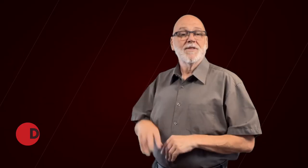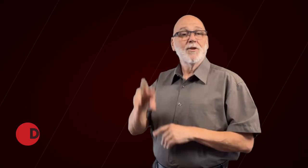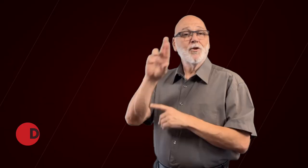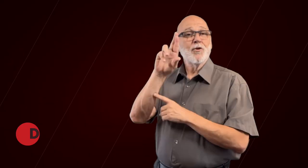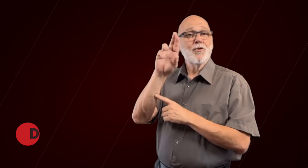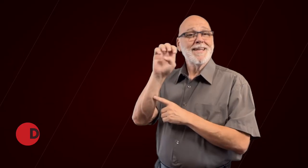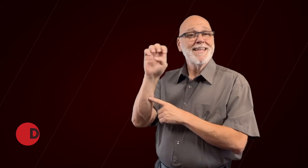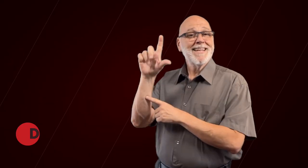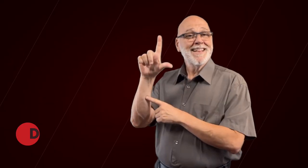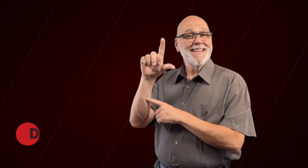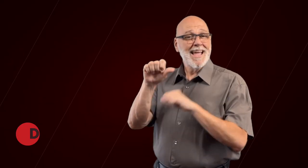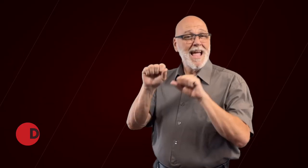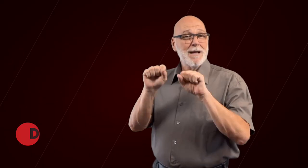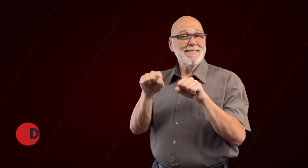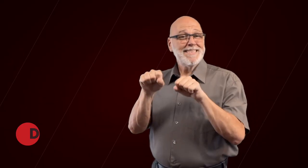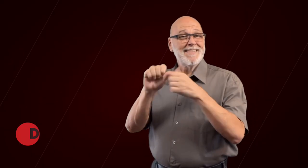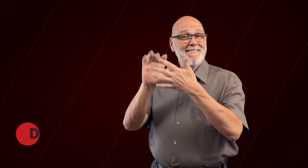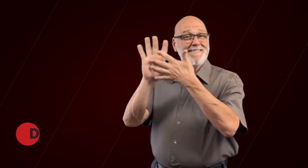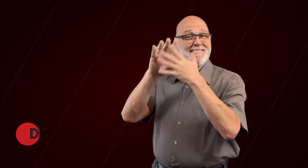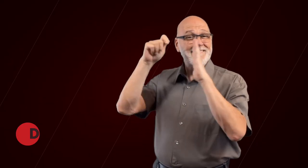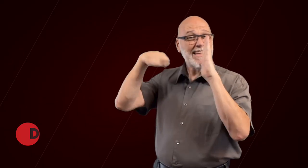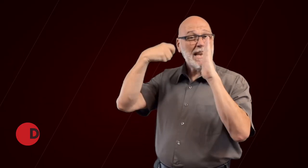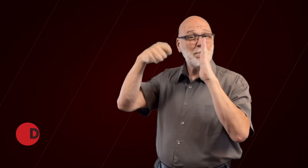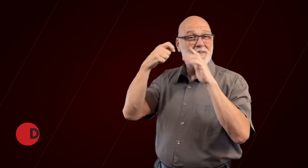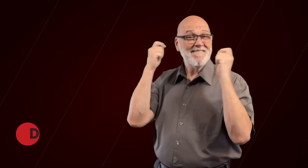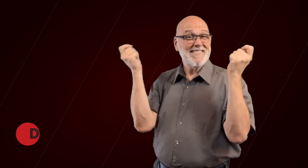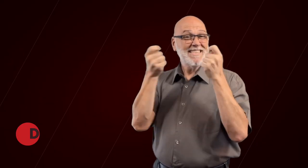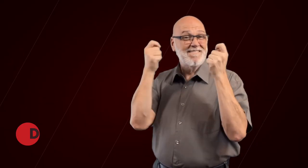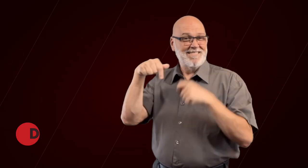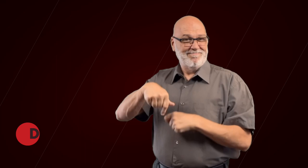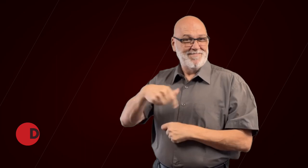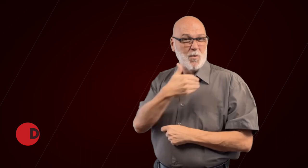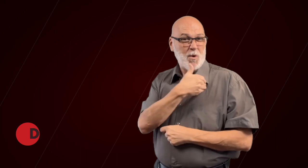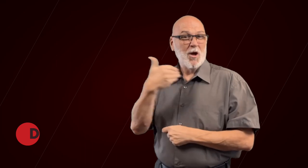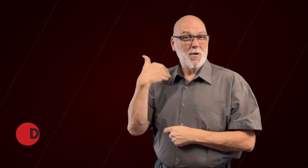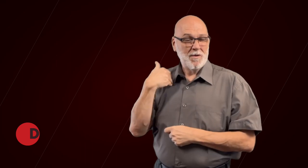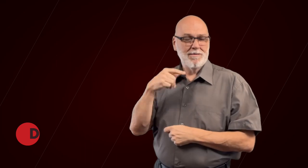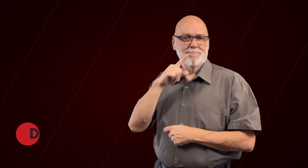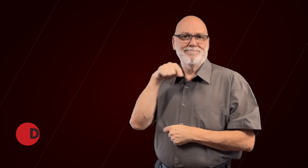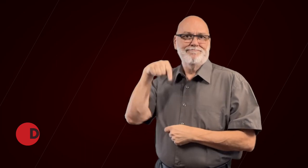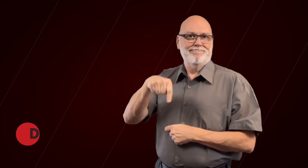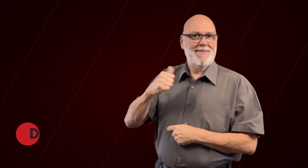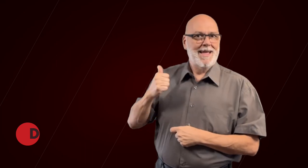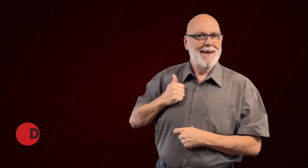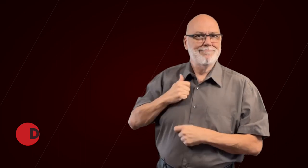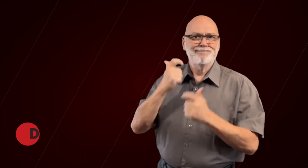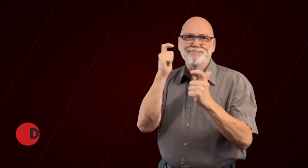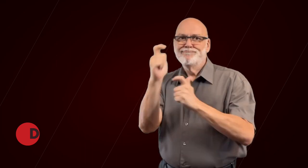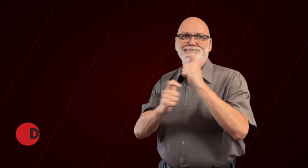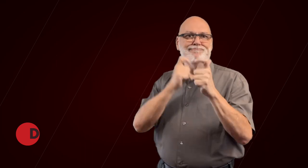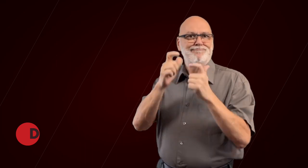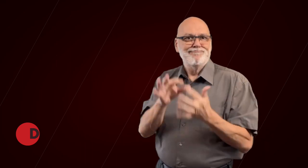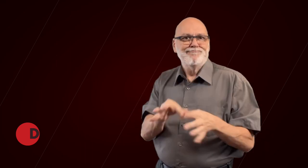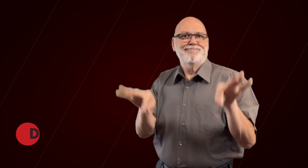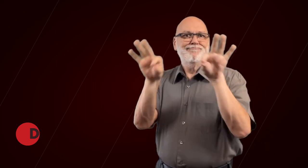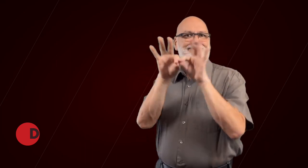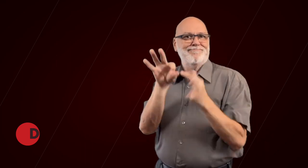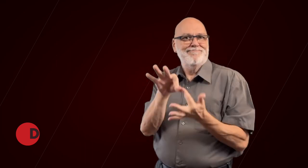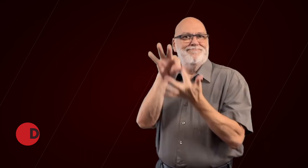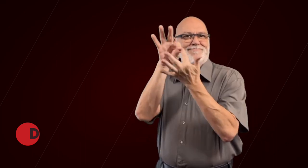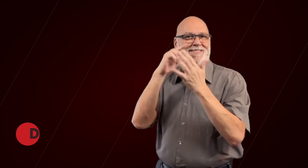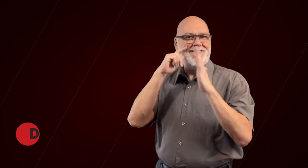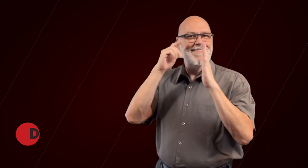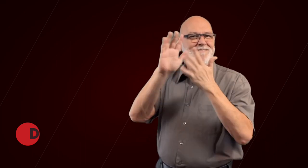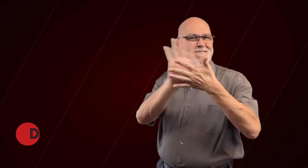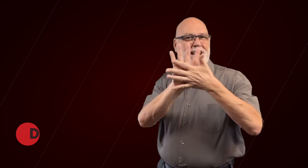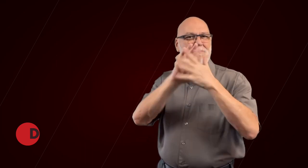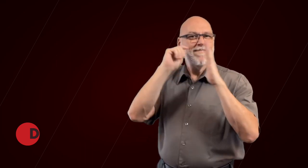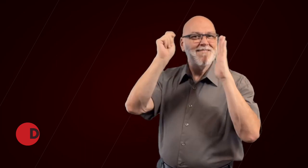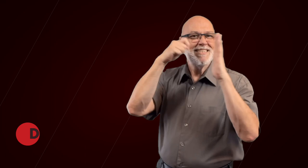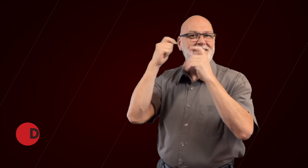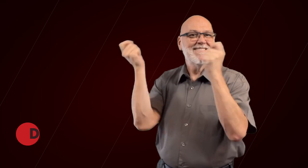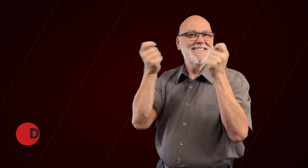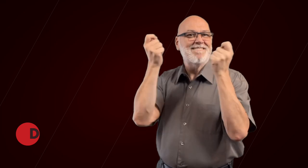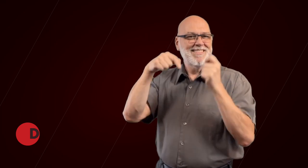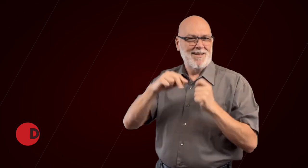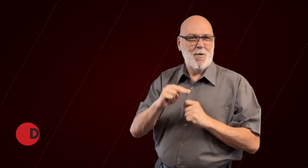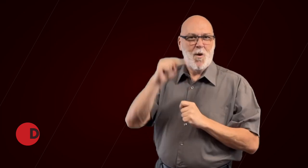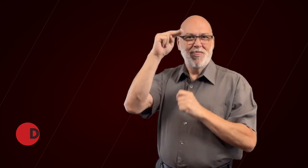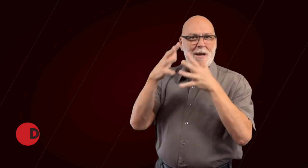ReelAbilities Film Festival Toronto is the Canadian chapter of the largest